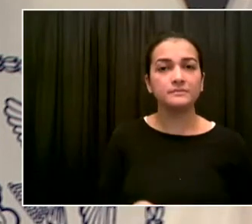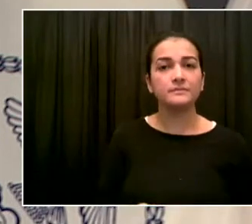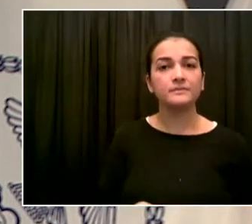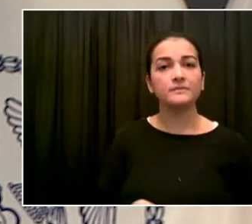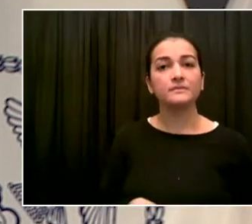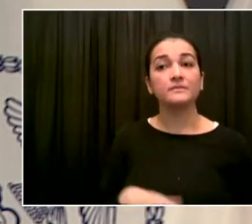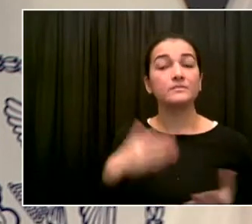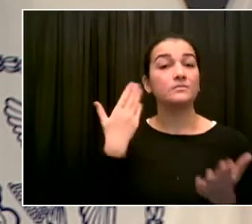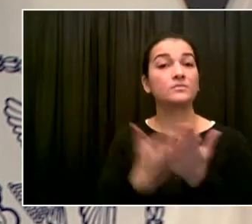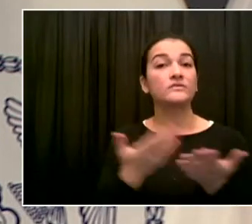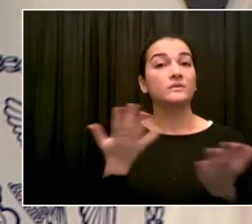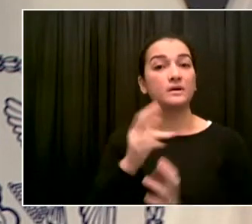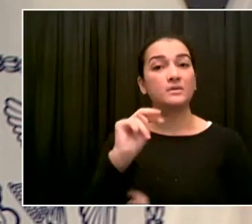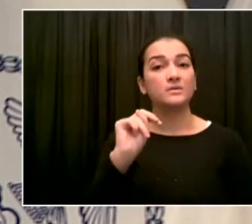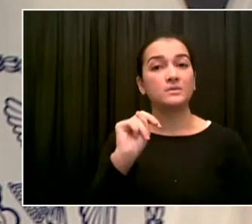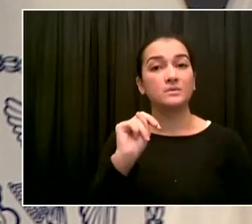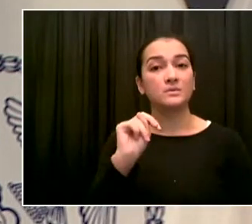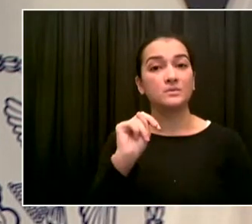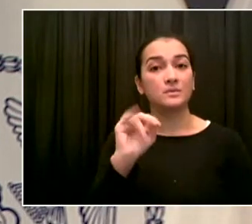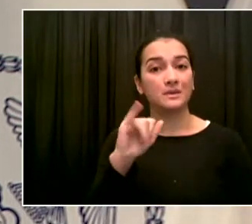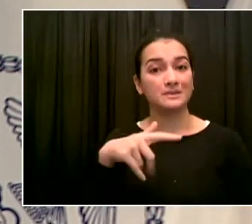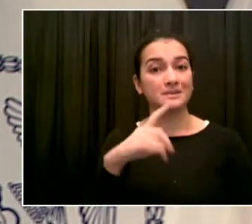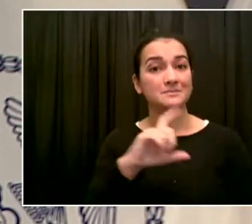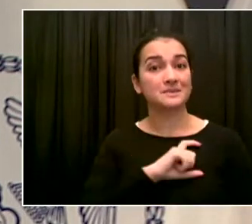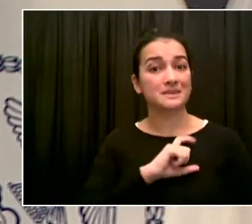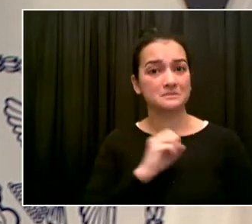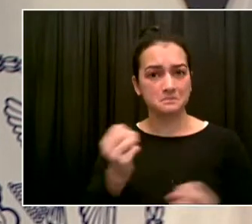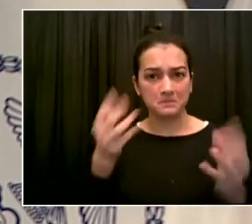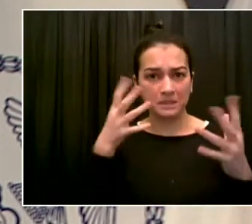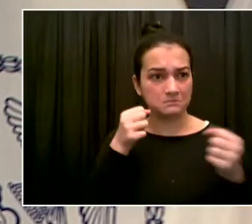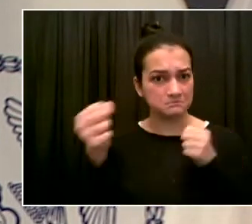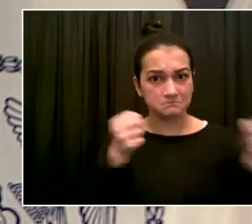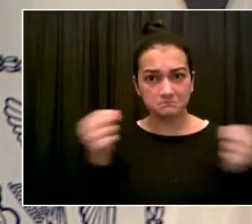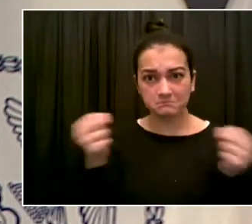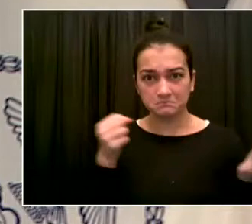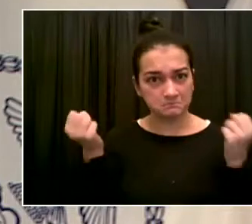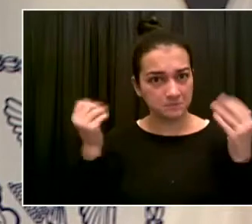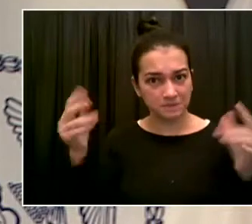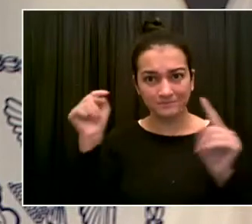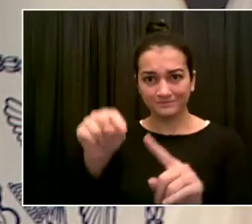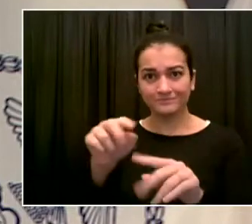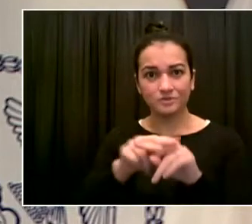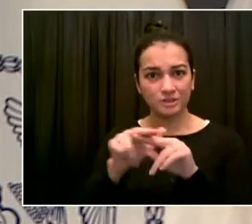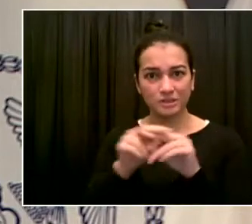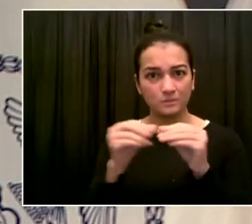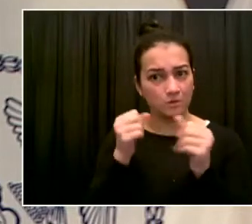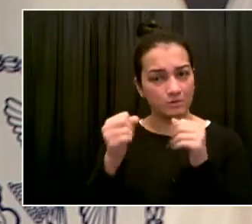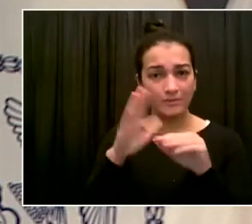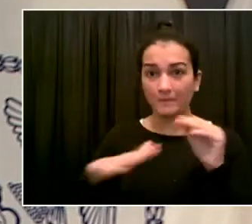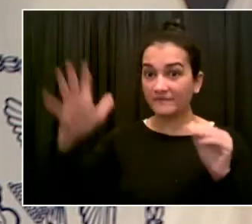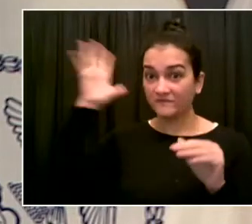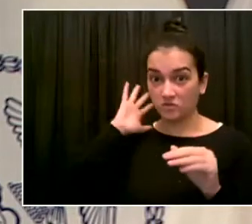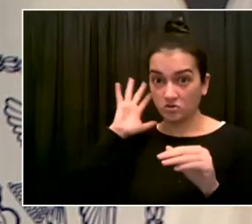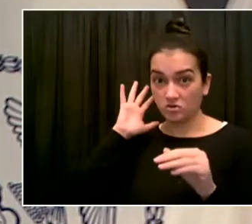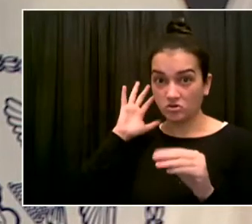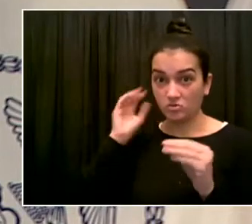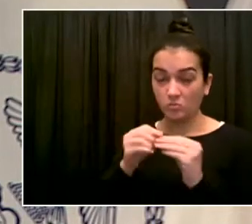ON THE GROUND.